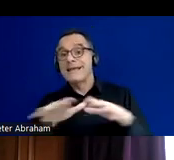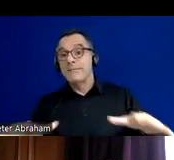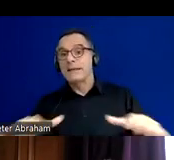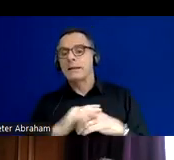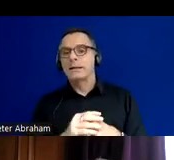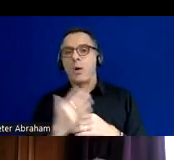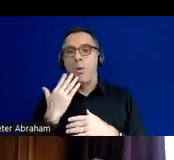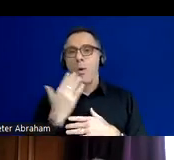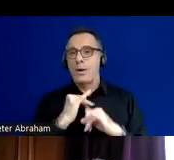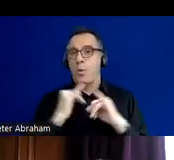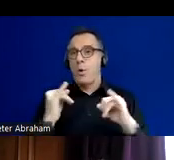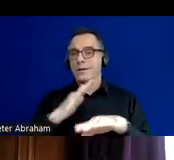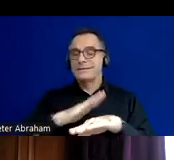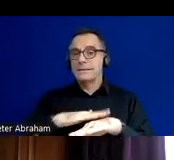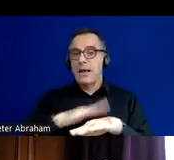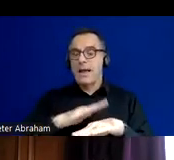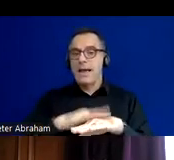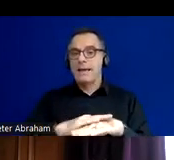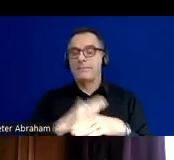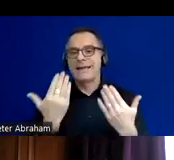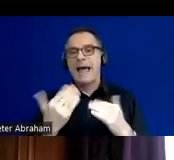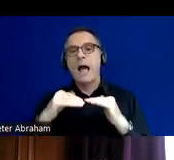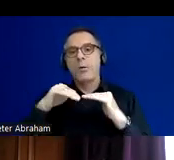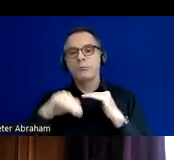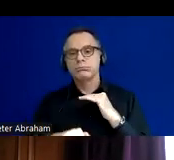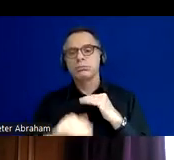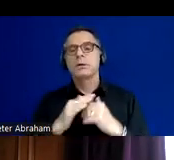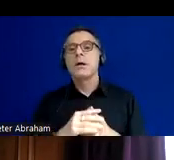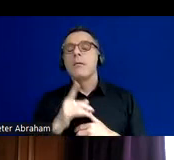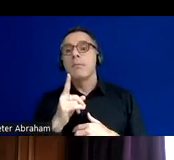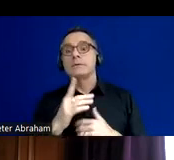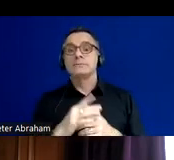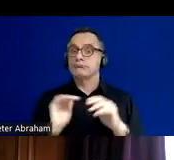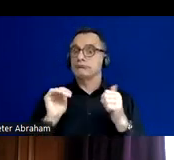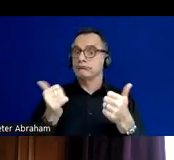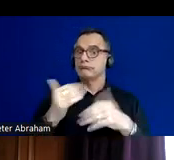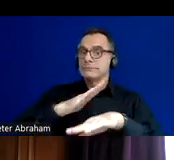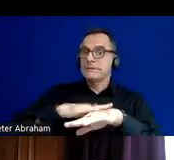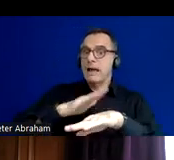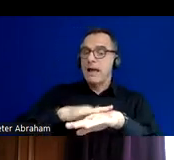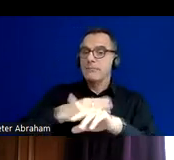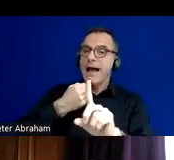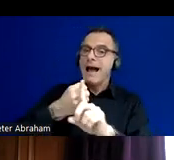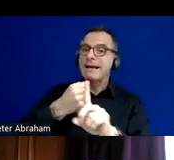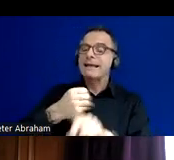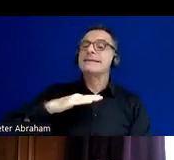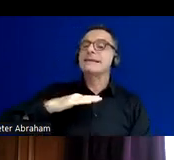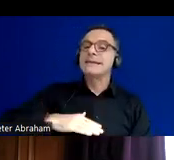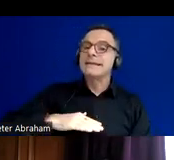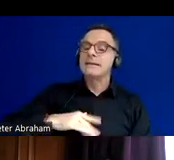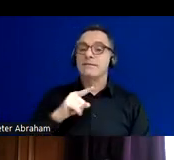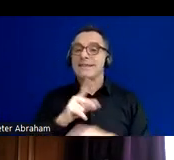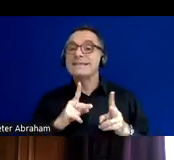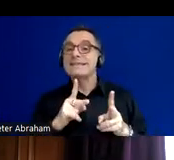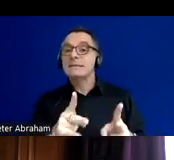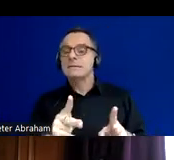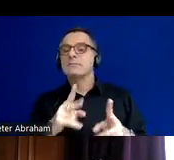it was very timely in highlighting the need for these systems of support.